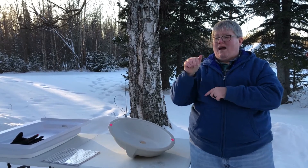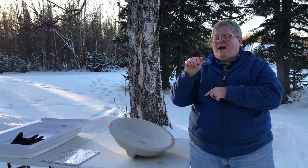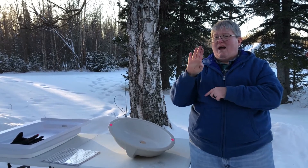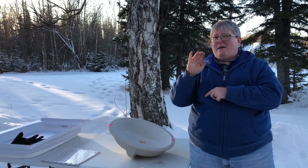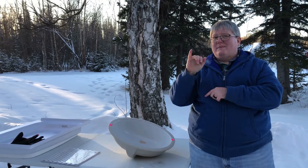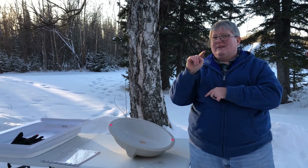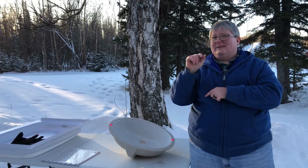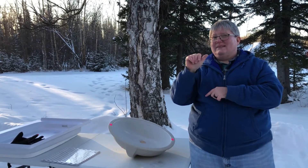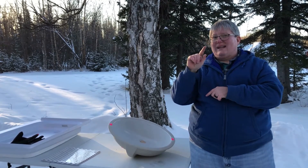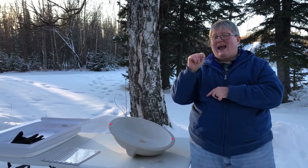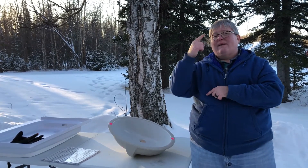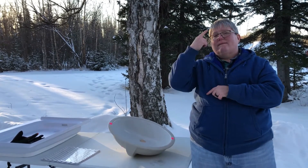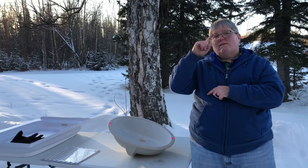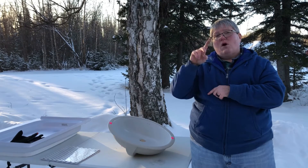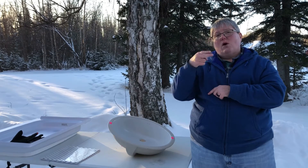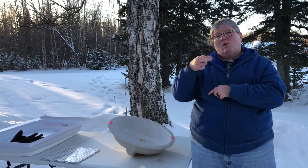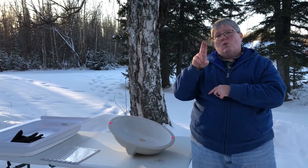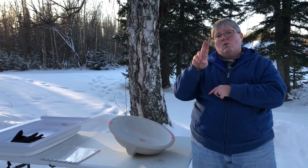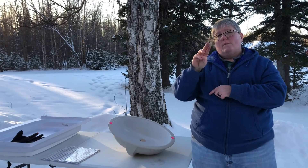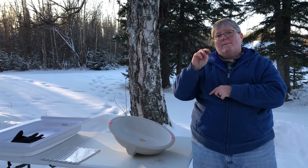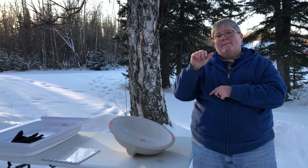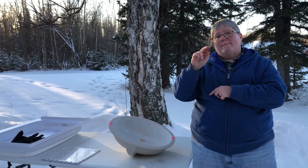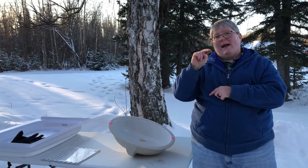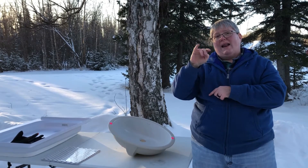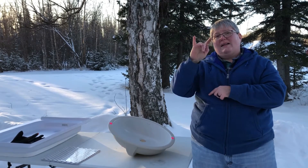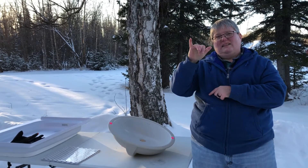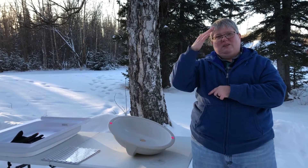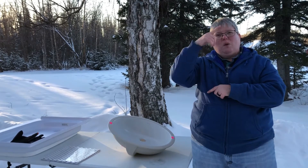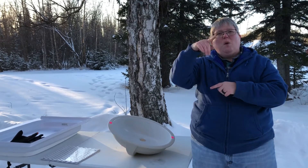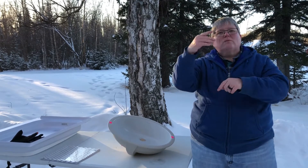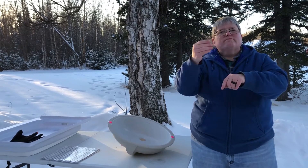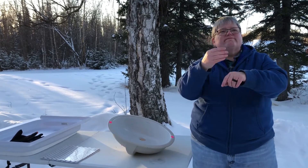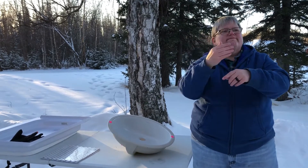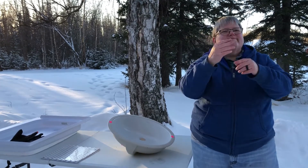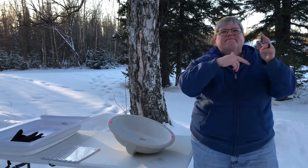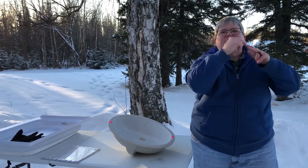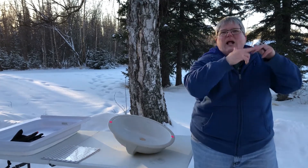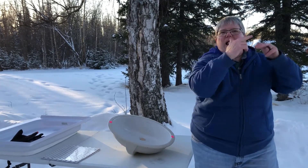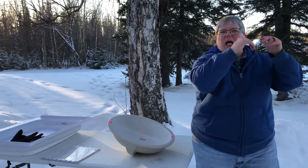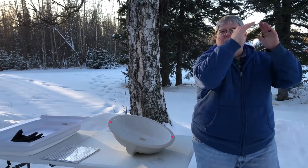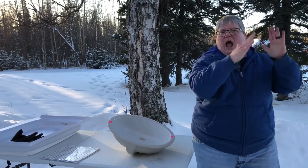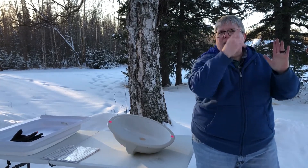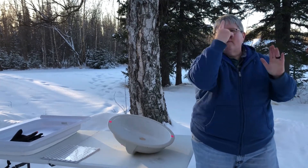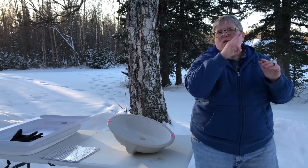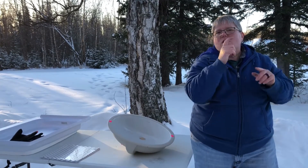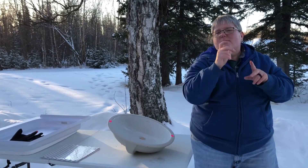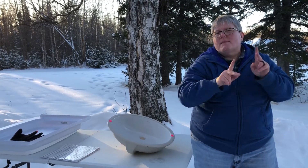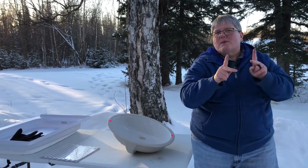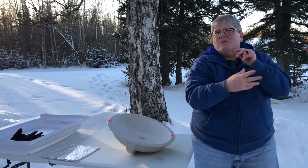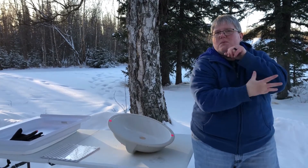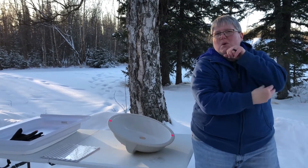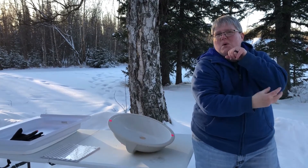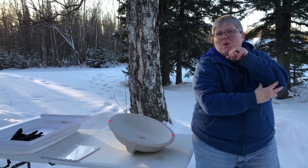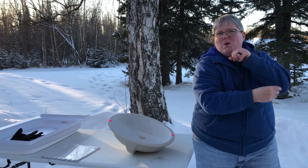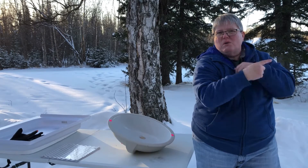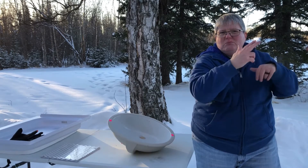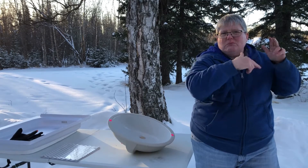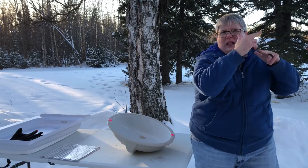from Habitat for Humanity. You know that they build the houses for people who are poor.